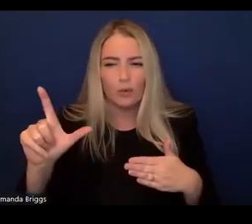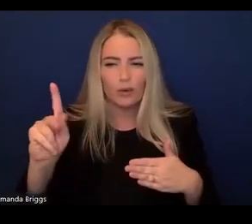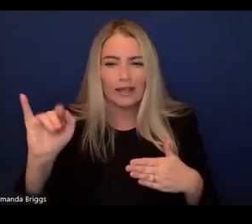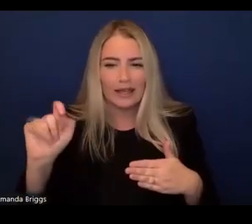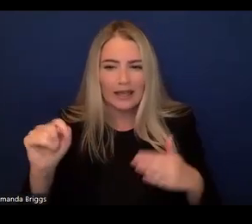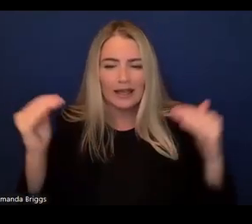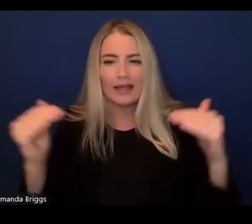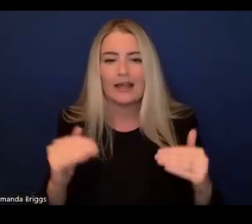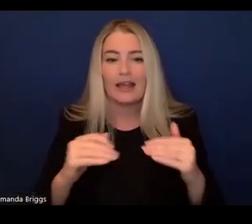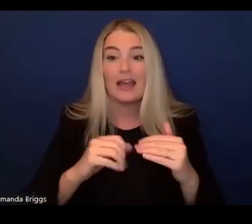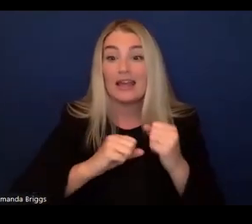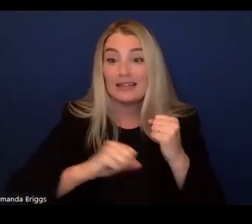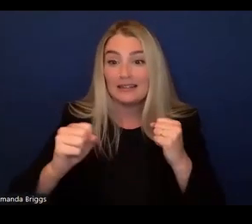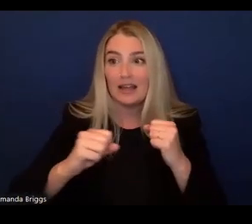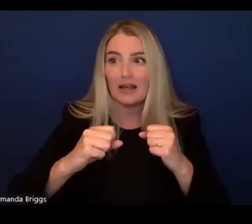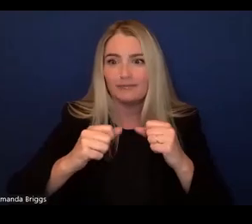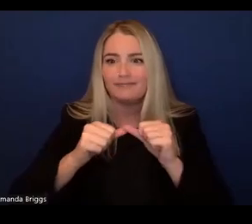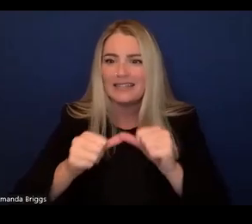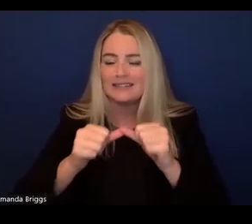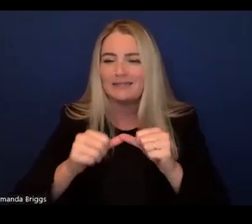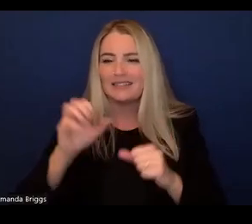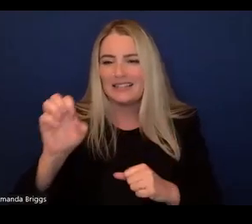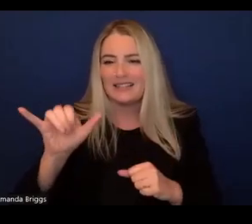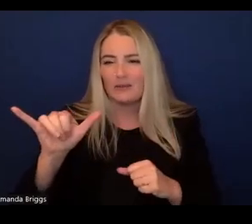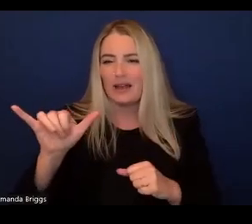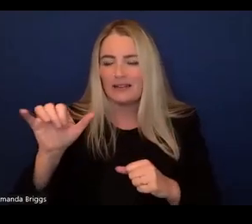Extended School Year Toolkits are there there are different toolkits.